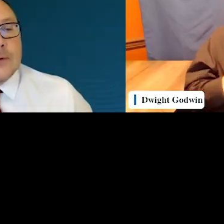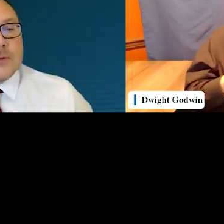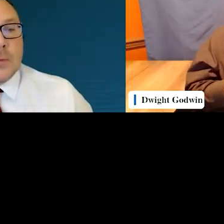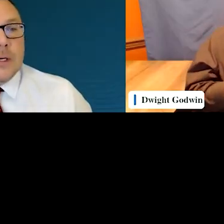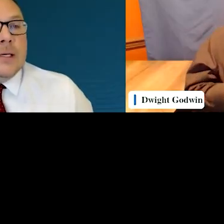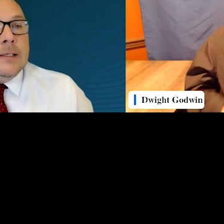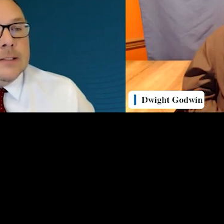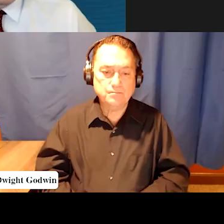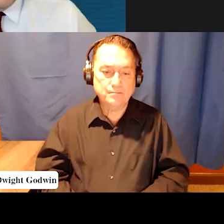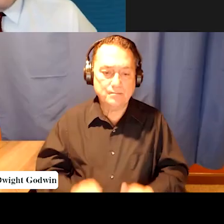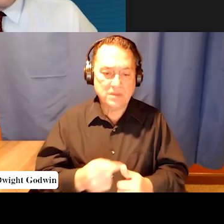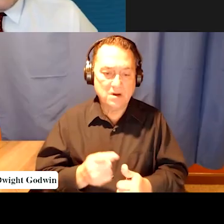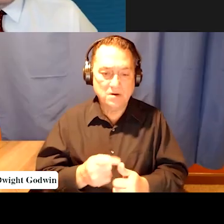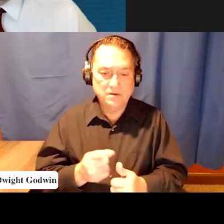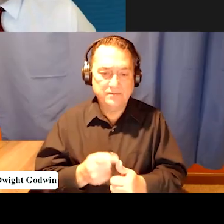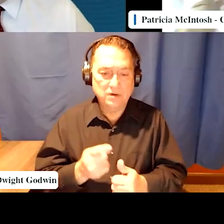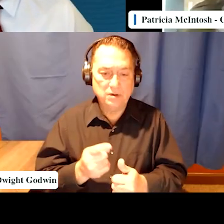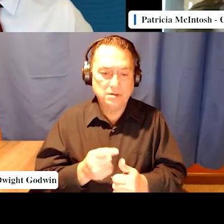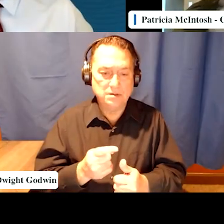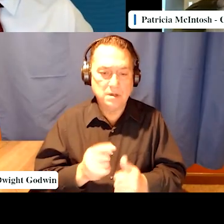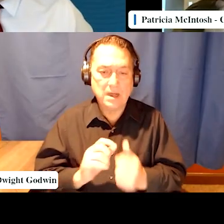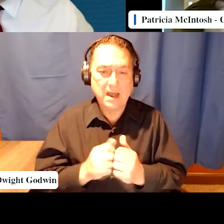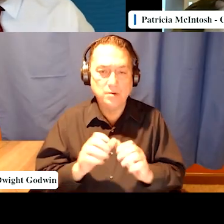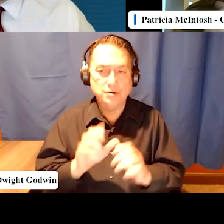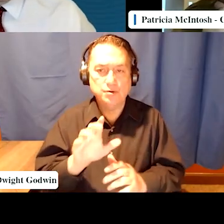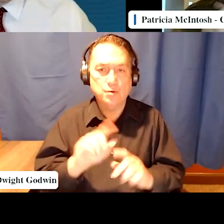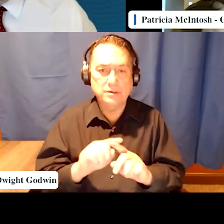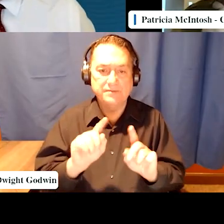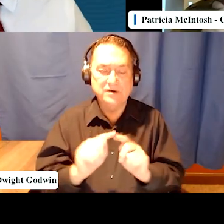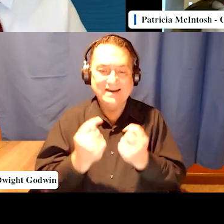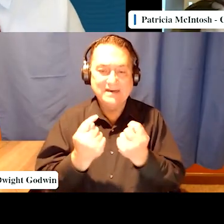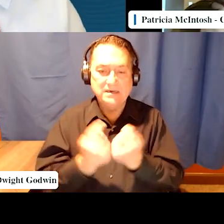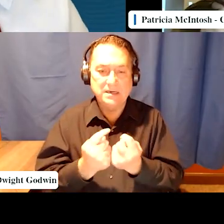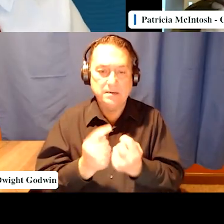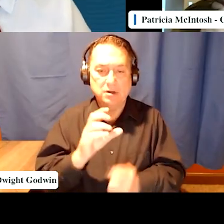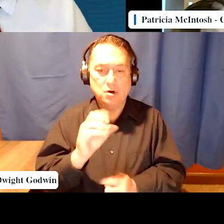First one is, how do your different teams, co-response mental health teams